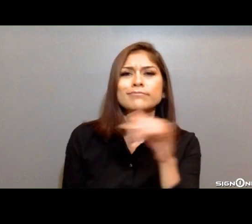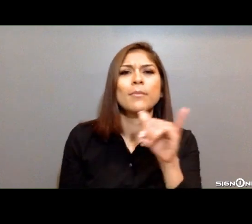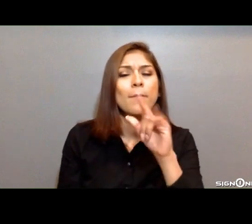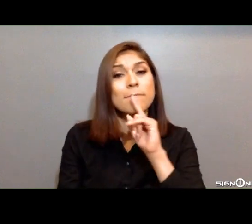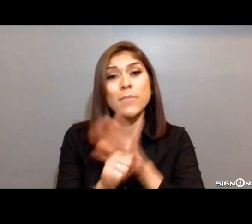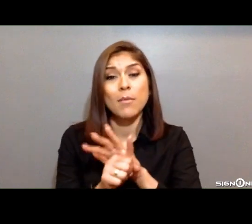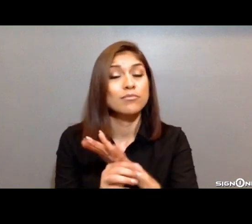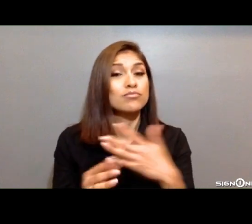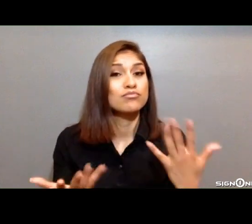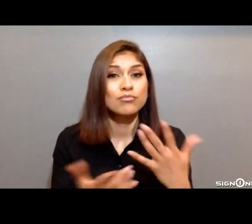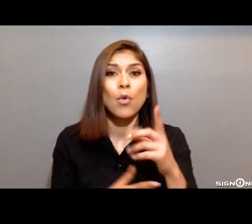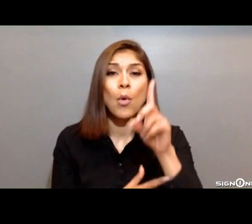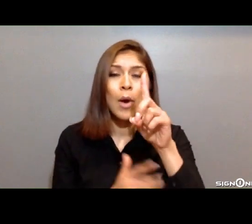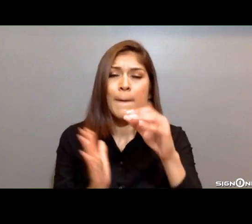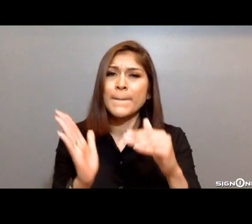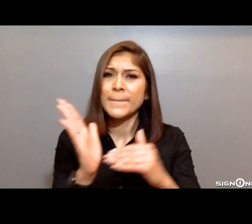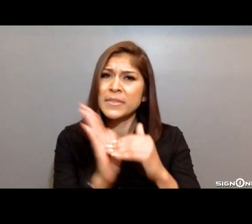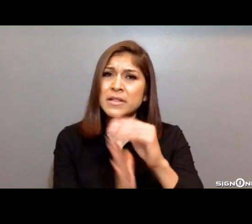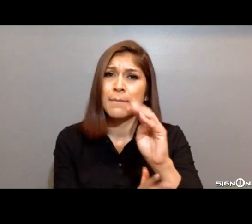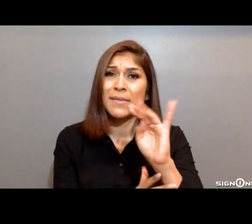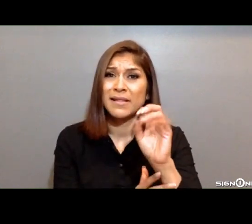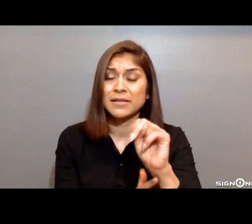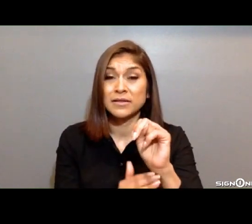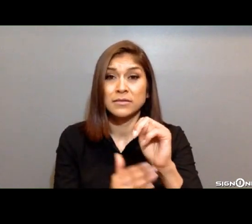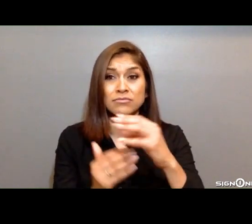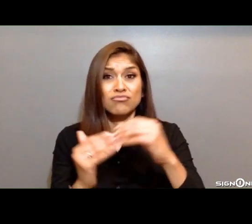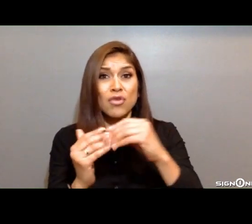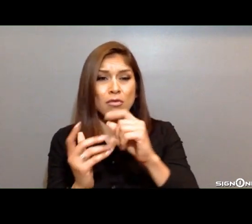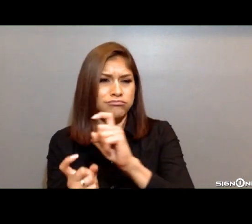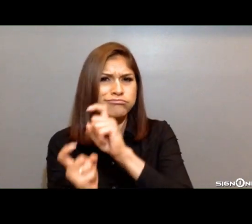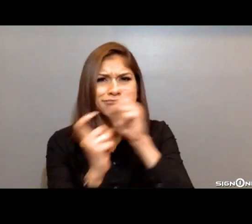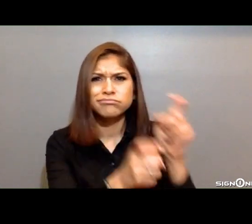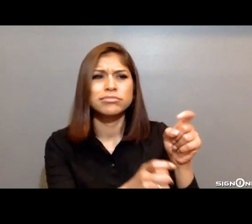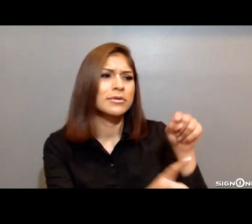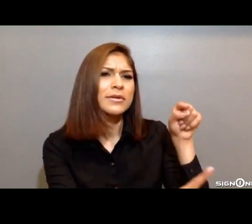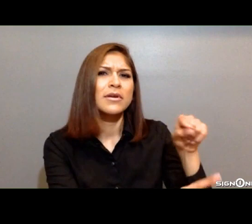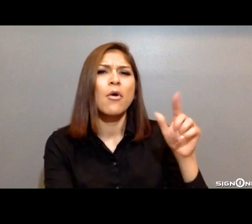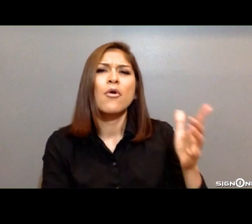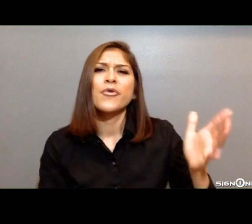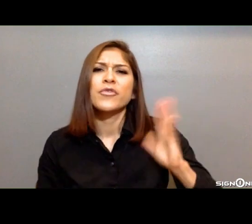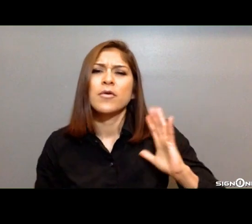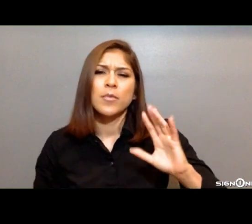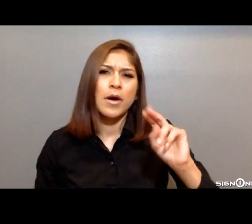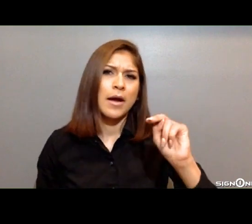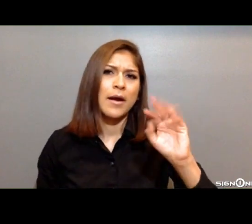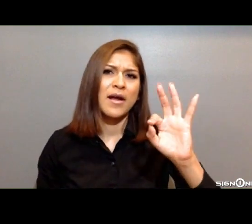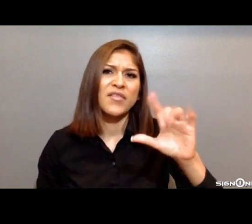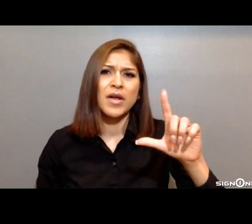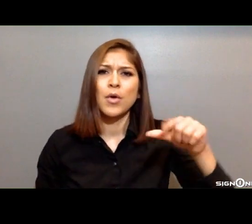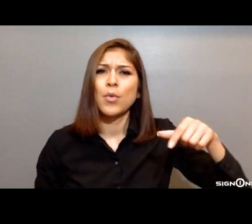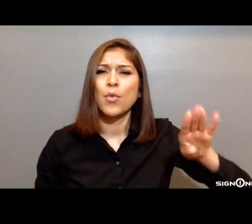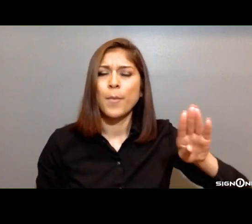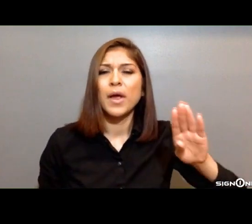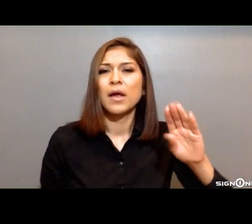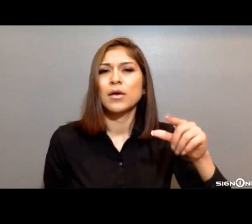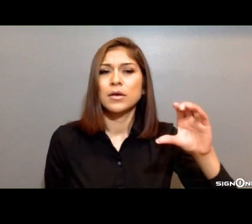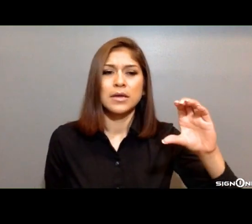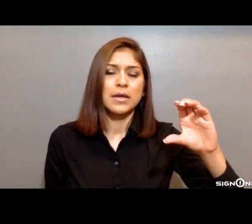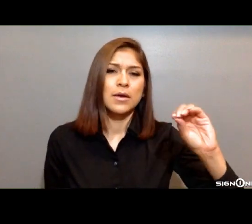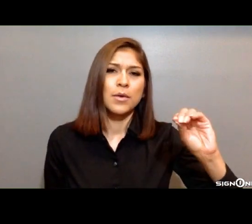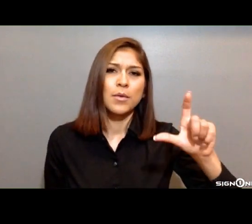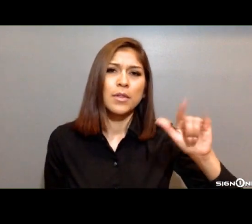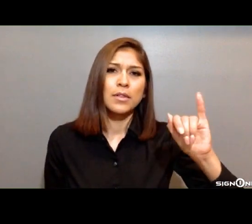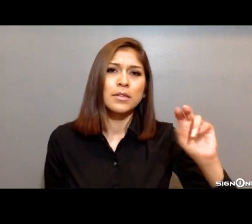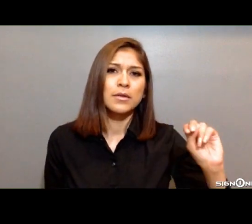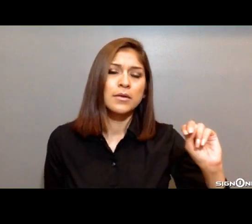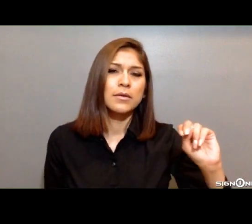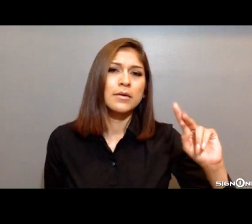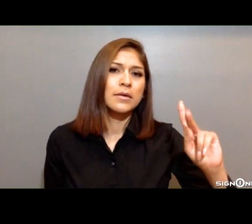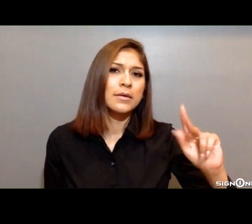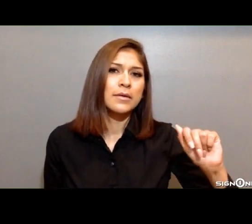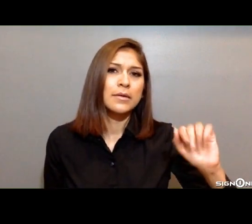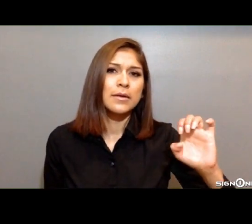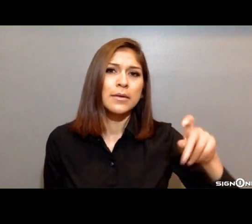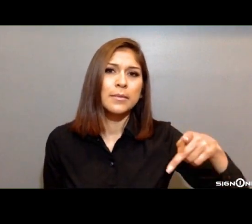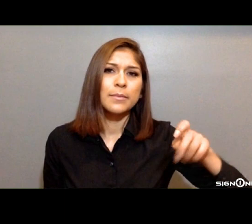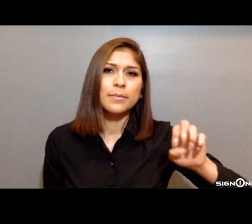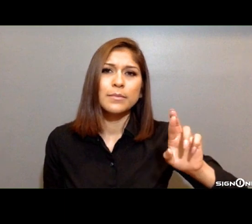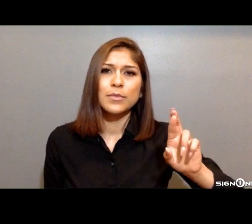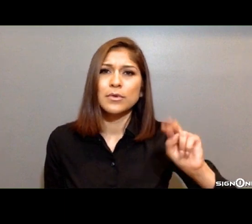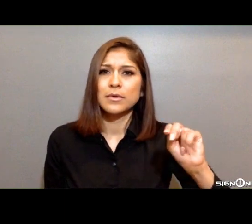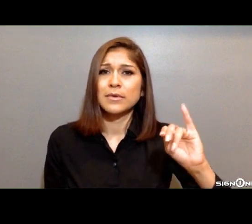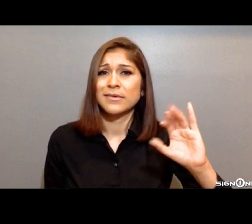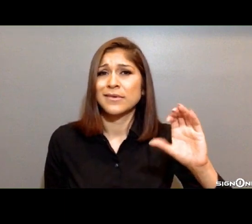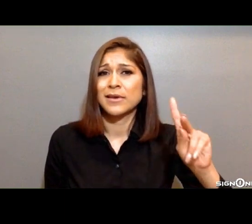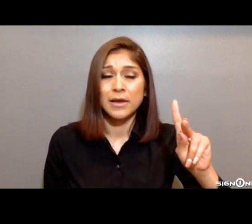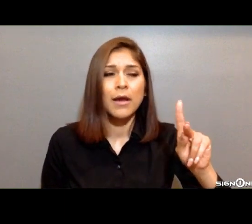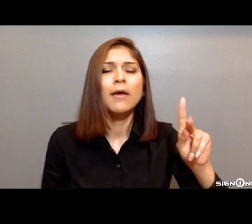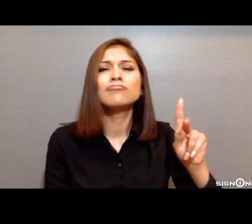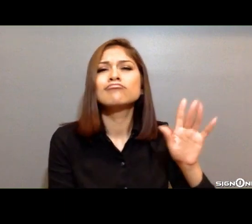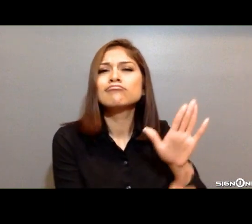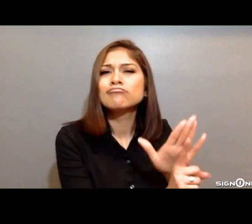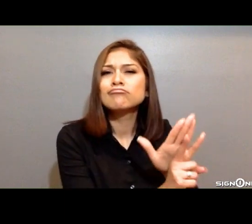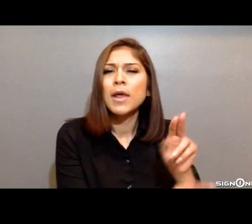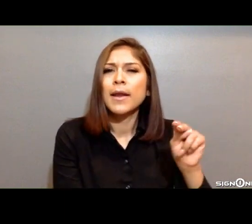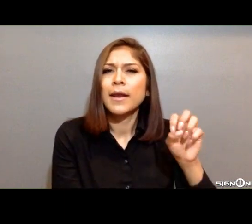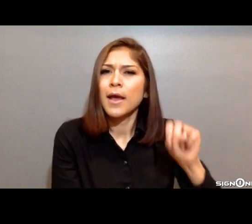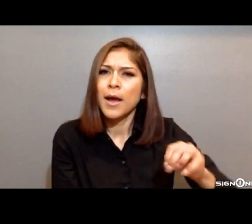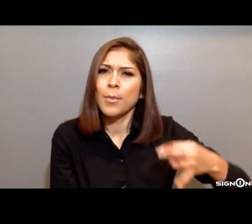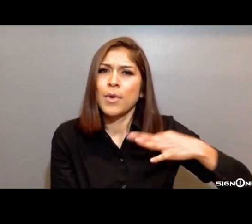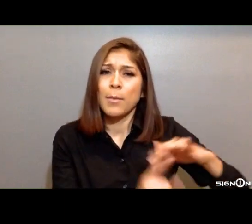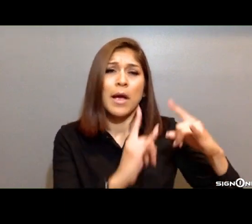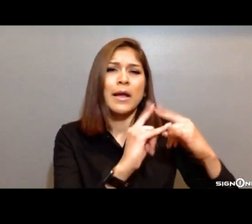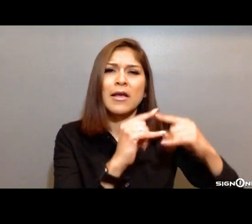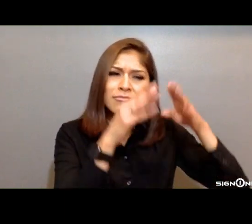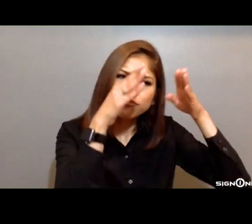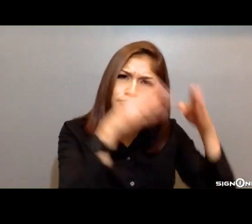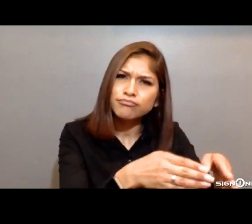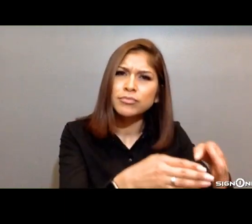He also pledged one million dollars to former NFL quarterback Colin Kaepernick's nonprofit